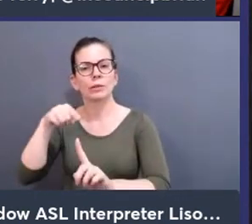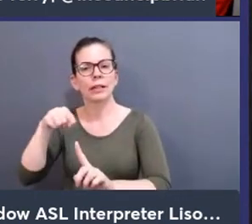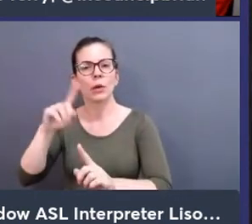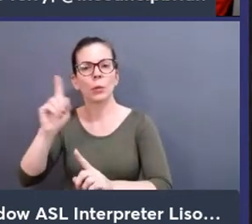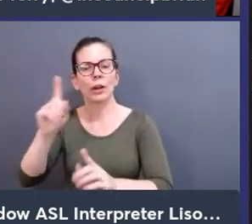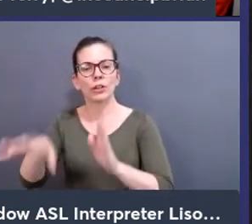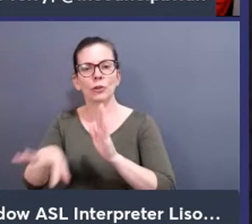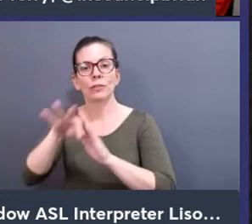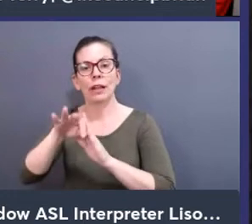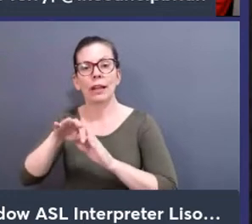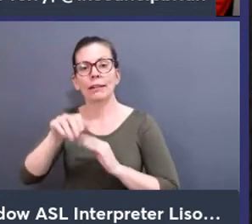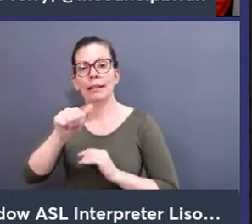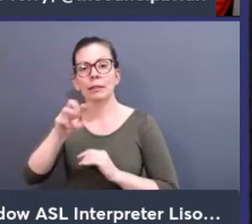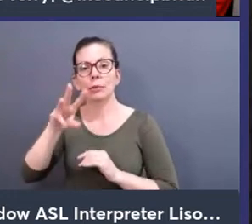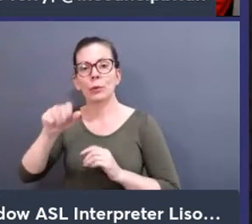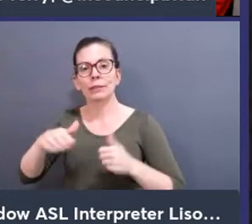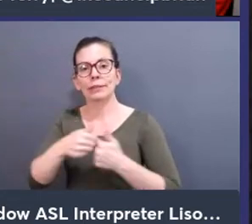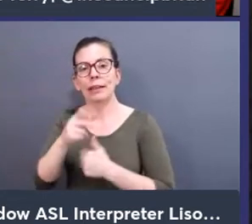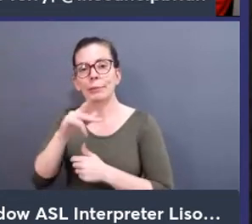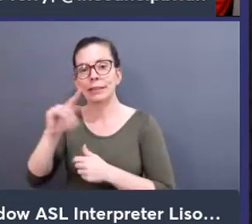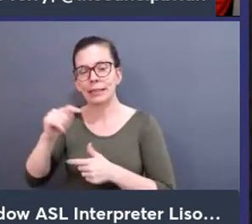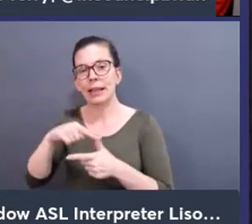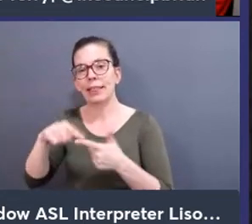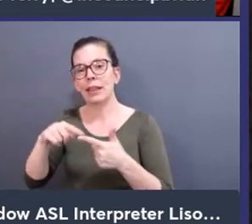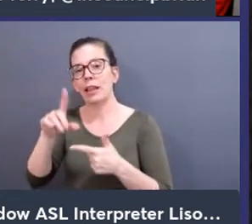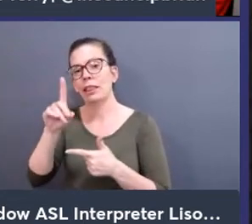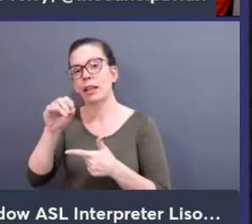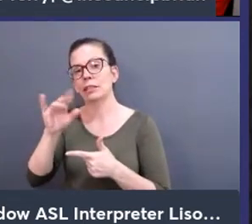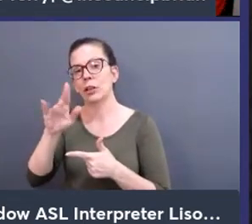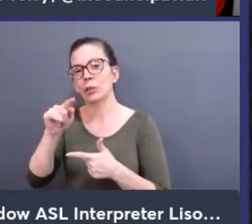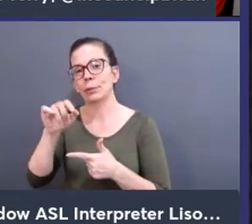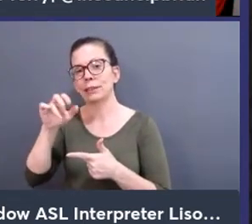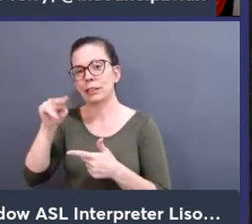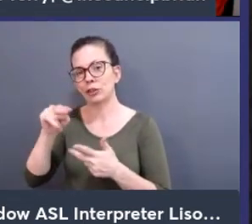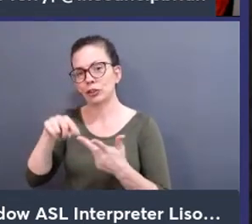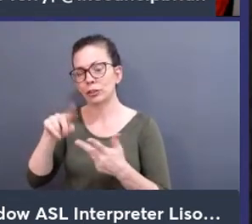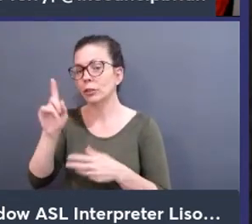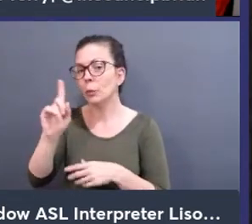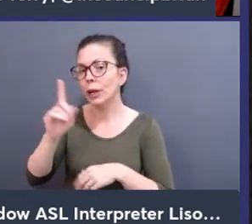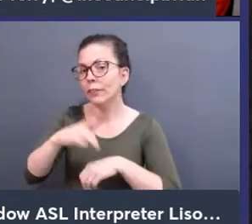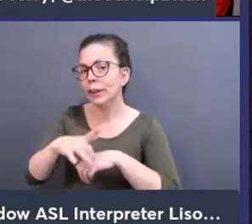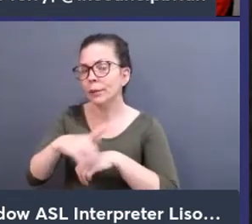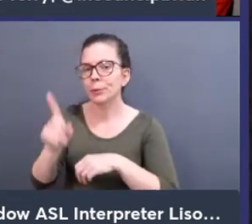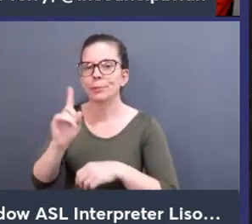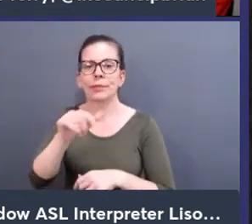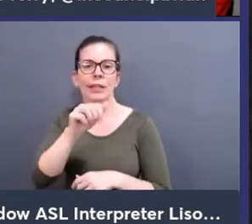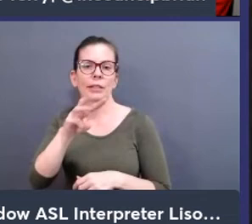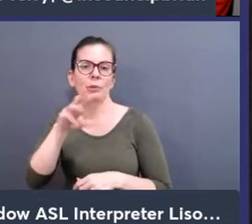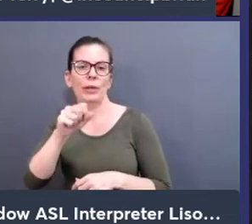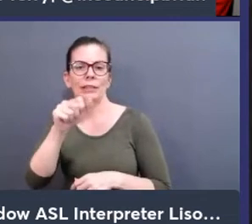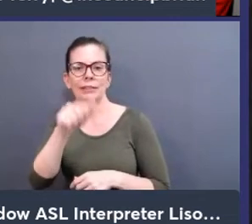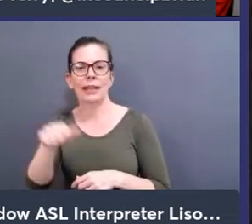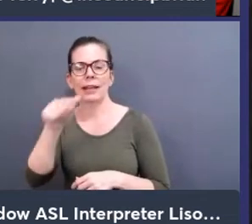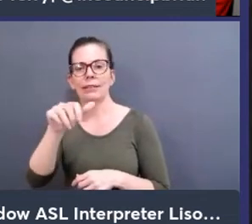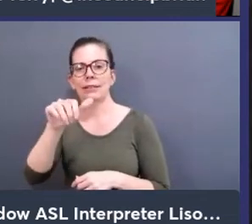and documentation around there. So it is available on our, on aws.amazon.com/gamekit.